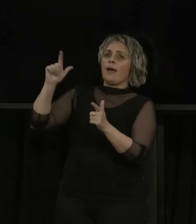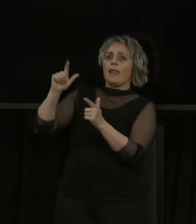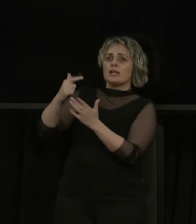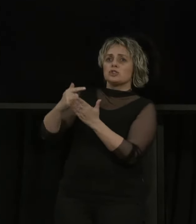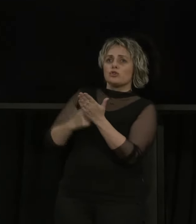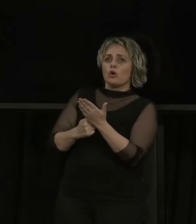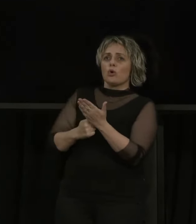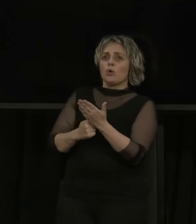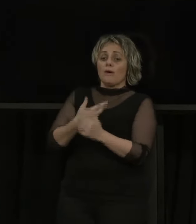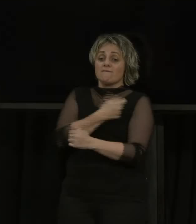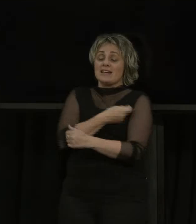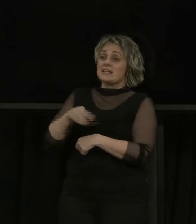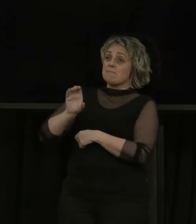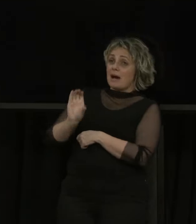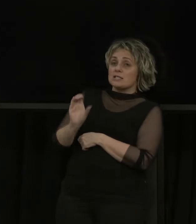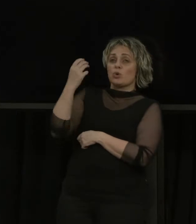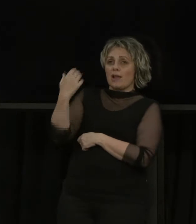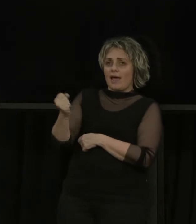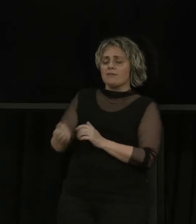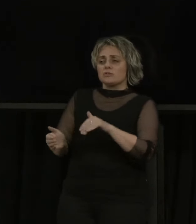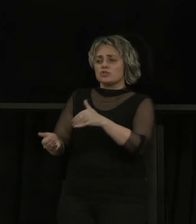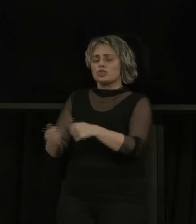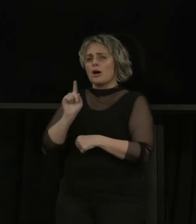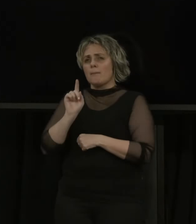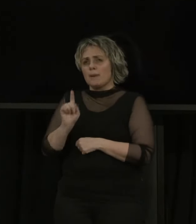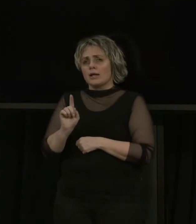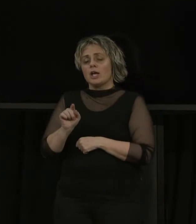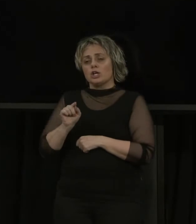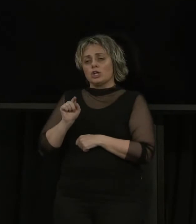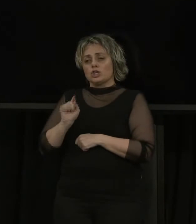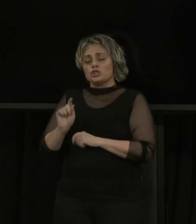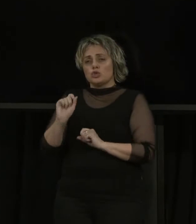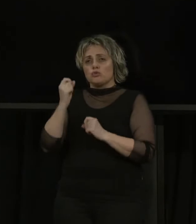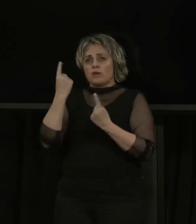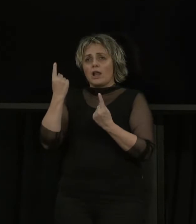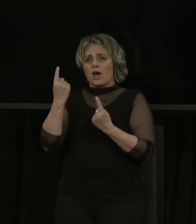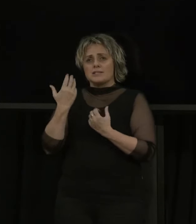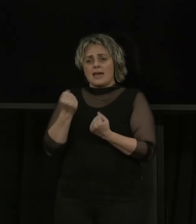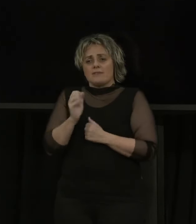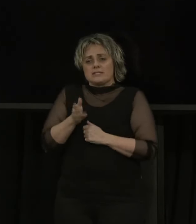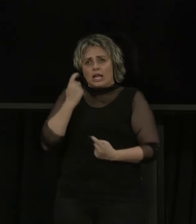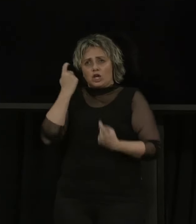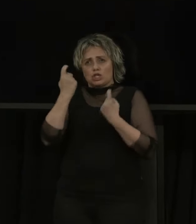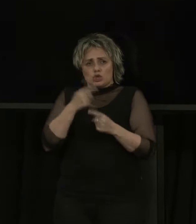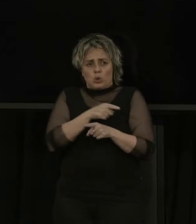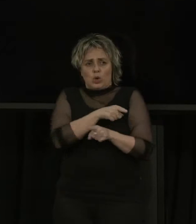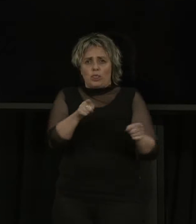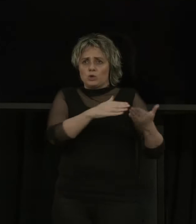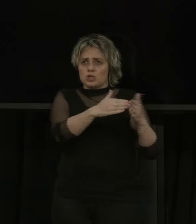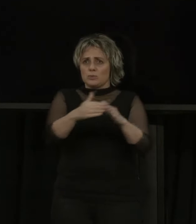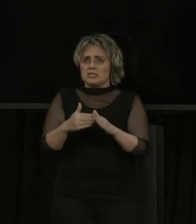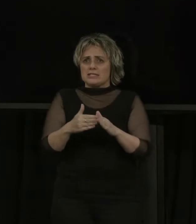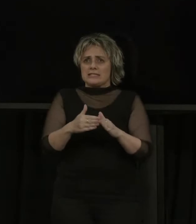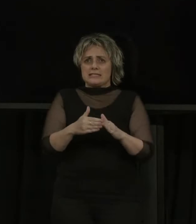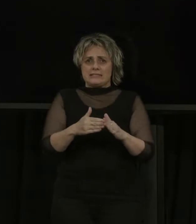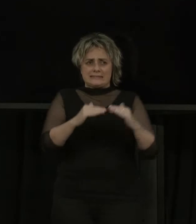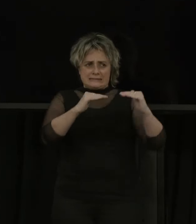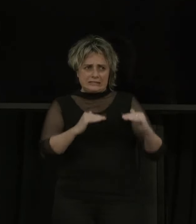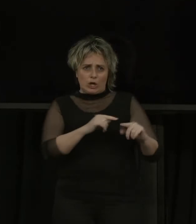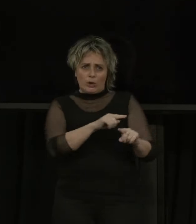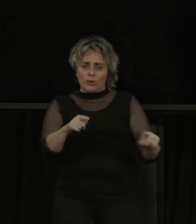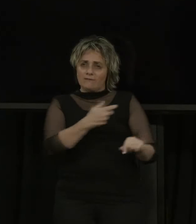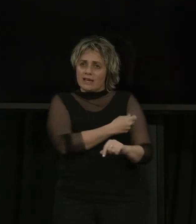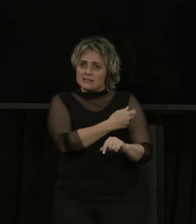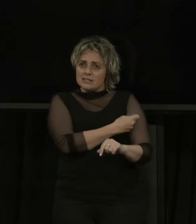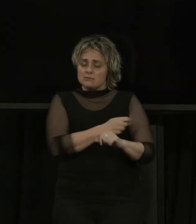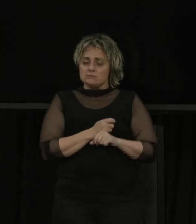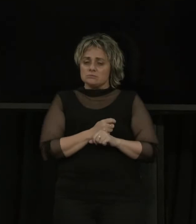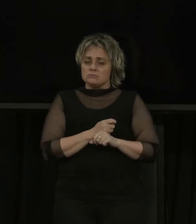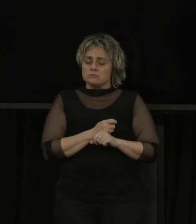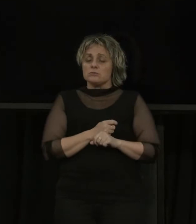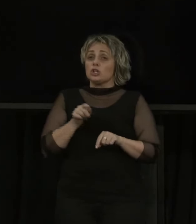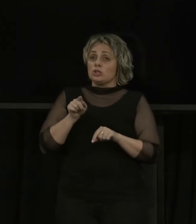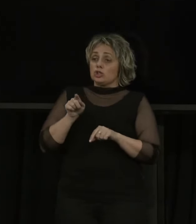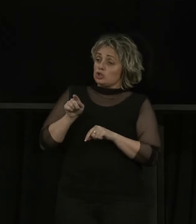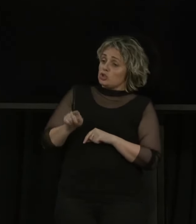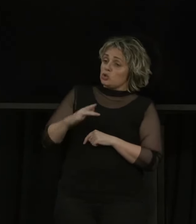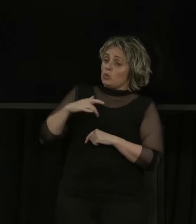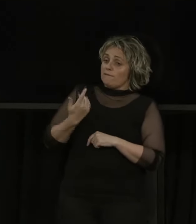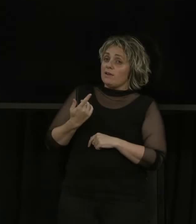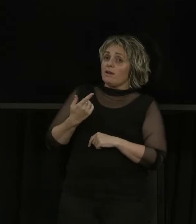pressure on Pacifica and Maori